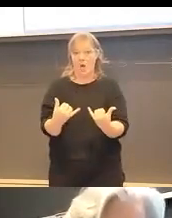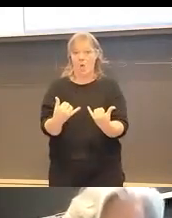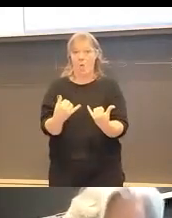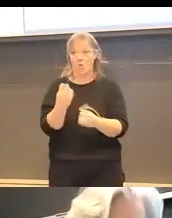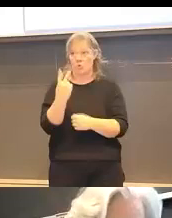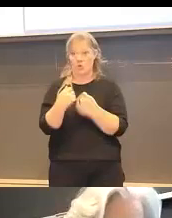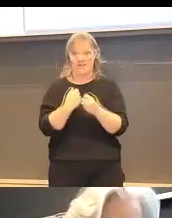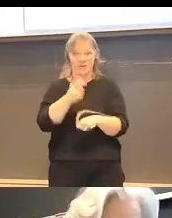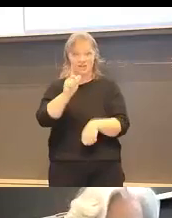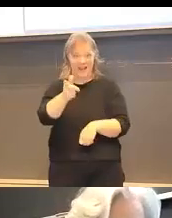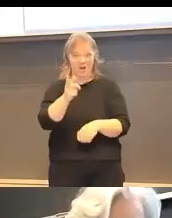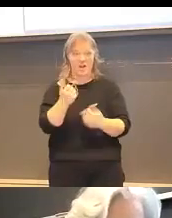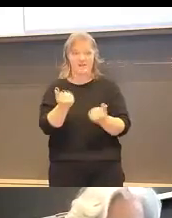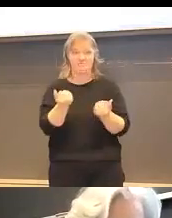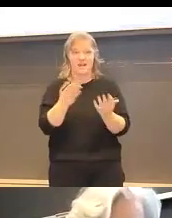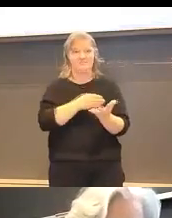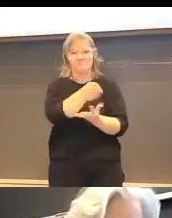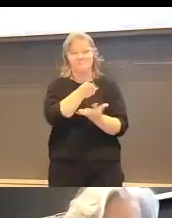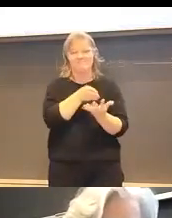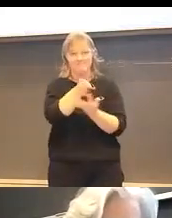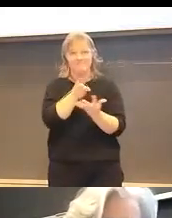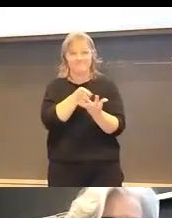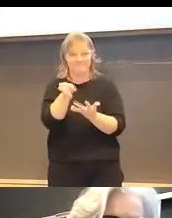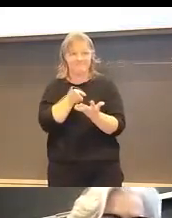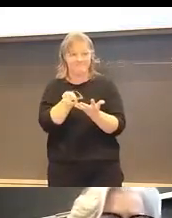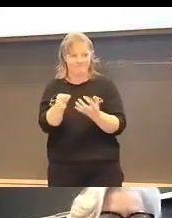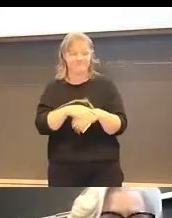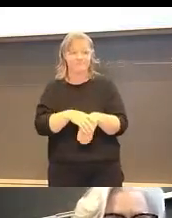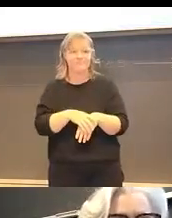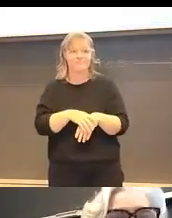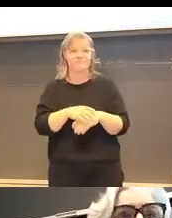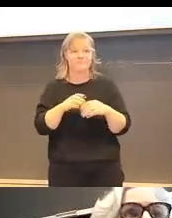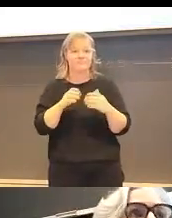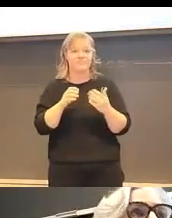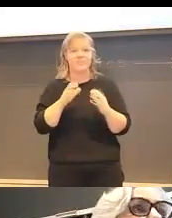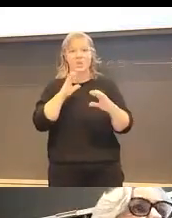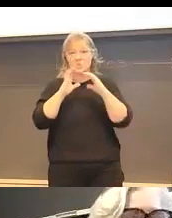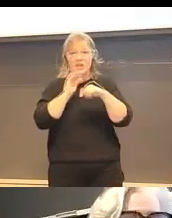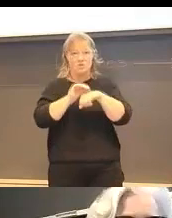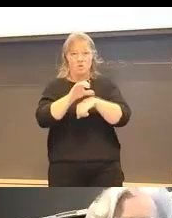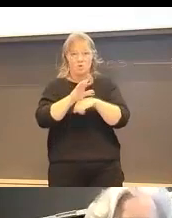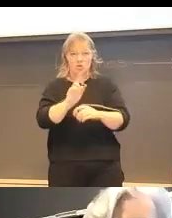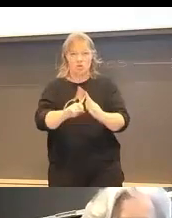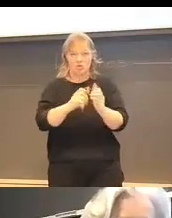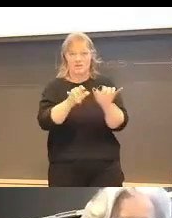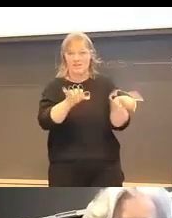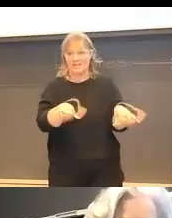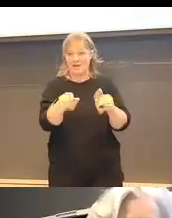is multifaceted communication coaching starts with a standardized program for faculty residents